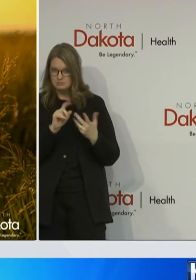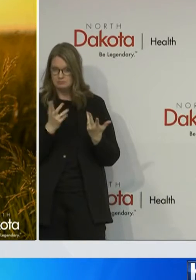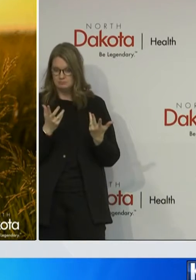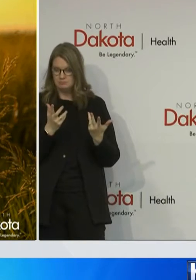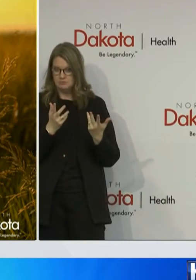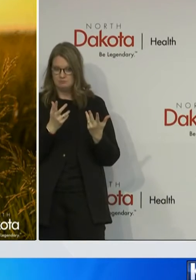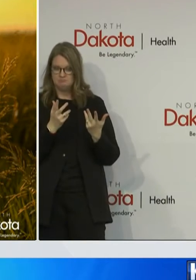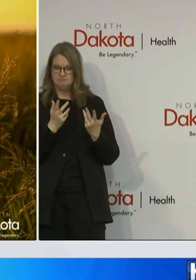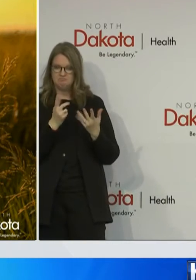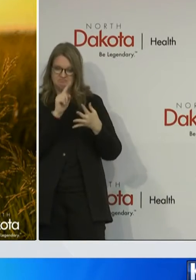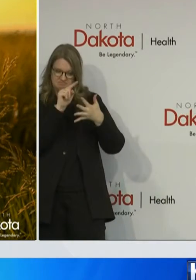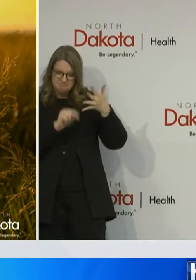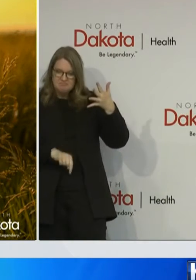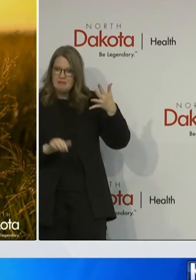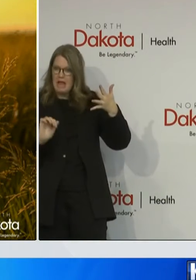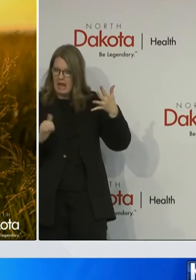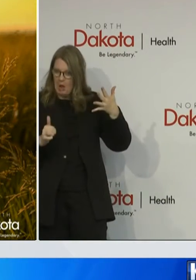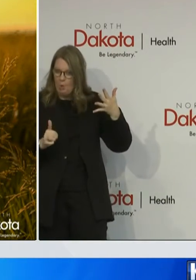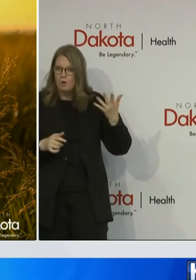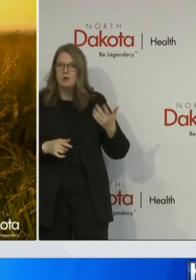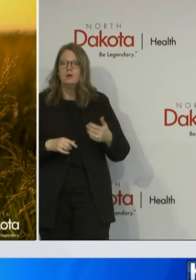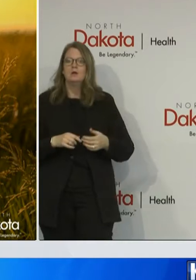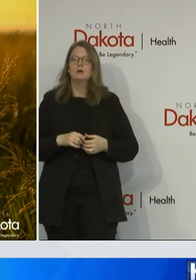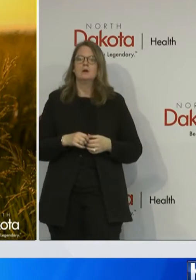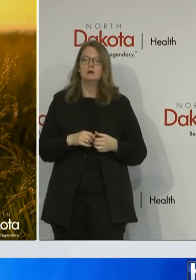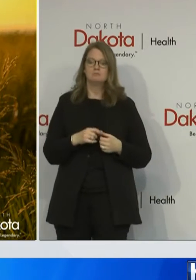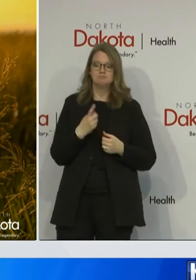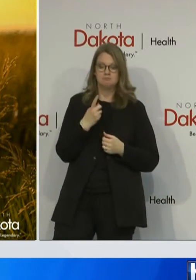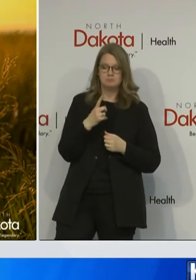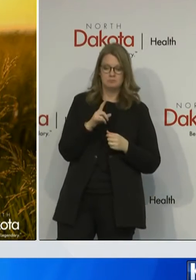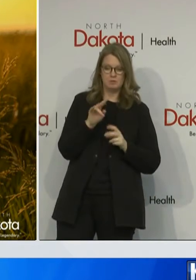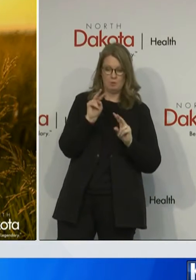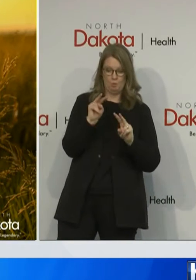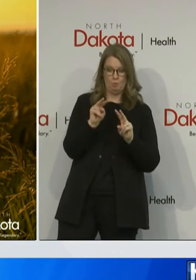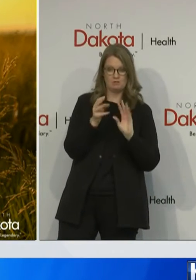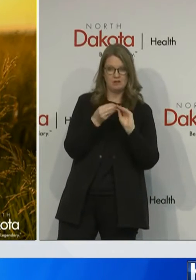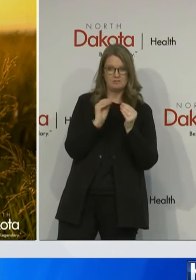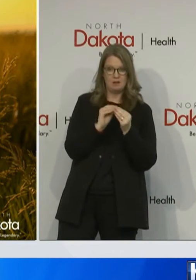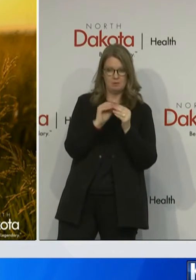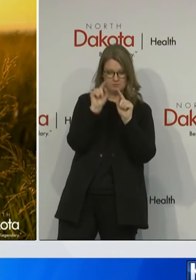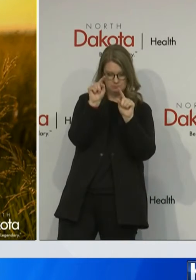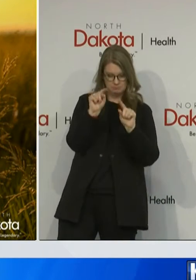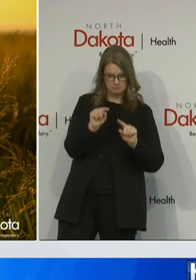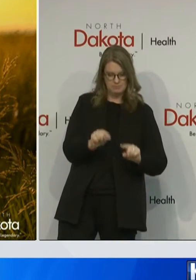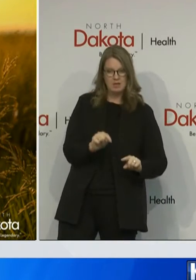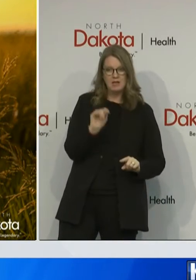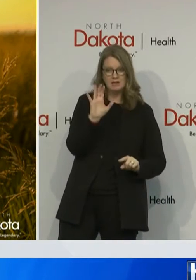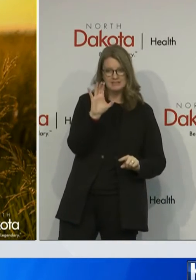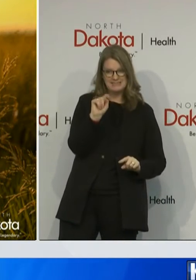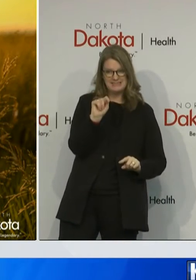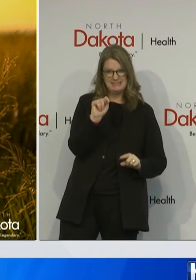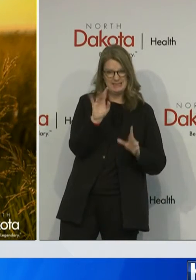MOST OF THE POSITIVE COME TO THE PUBLIC HEALTH LAB OR THE VARIANCE. THERE'S A NUMBER OF DIFFERENT WAYS WE CAN DO THAT.